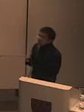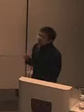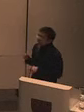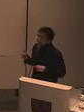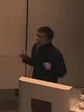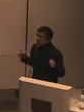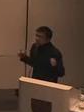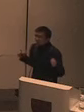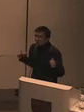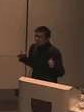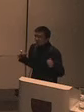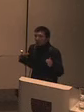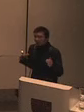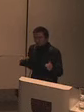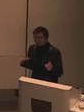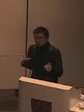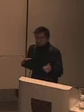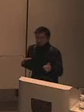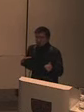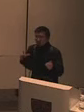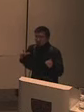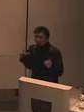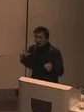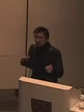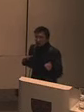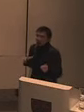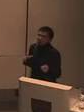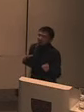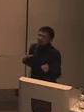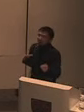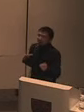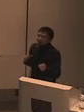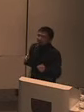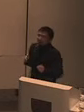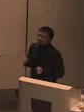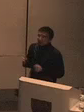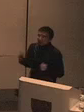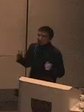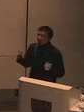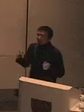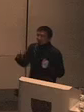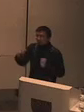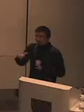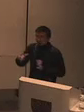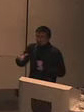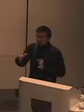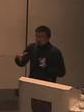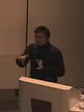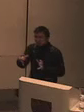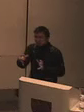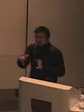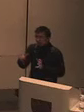So the architecture is, of course, the size is limited, and the whole thing is fixed.